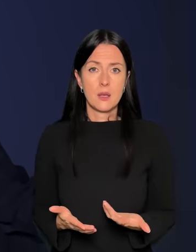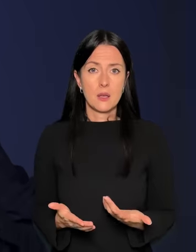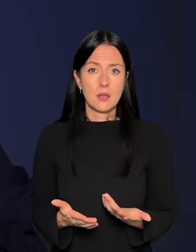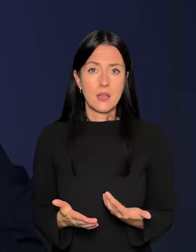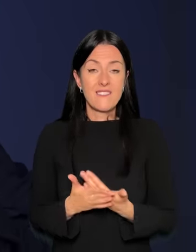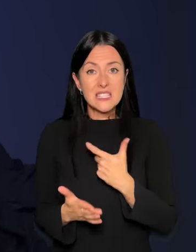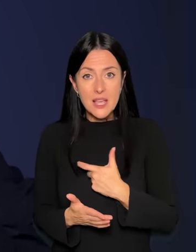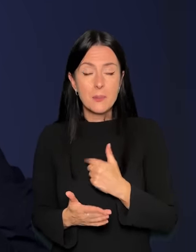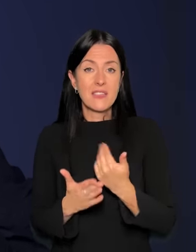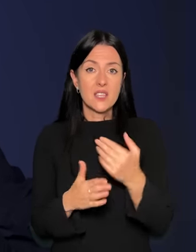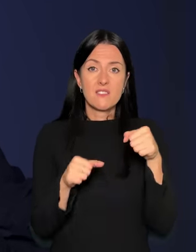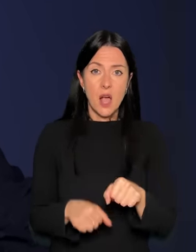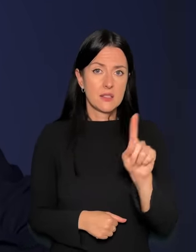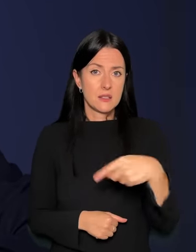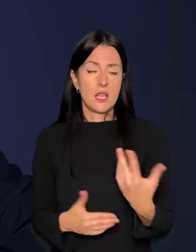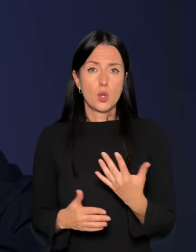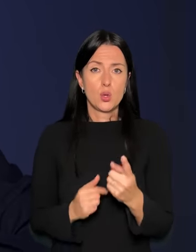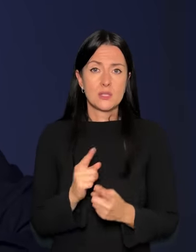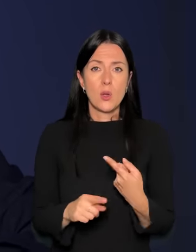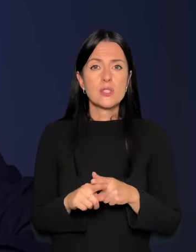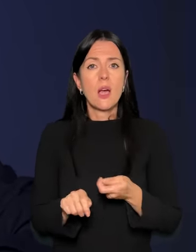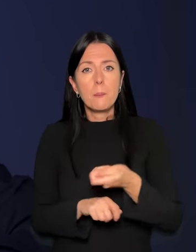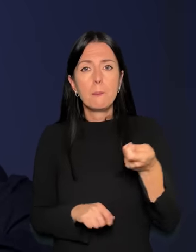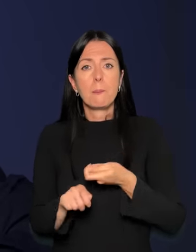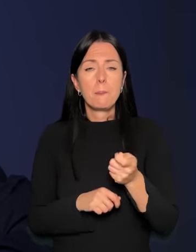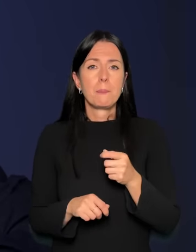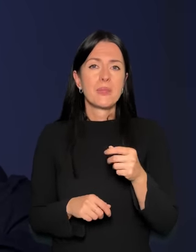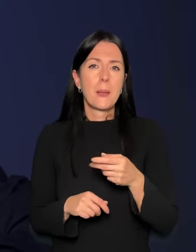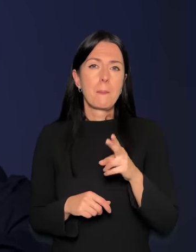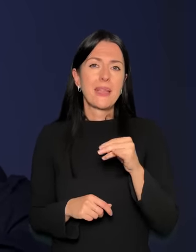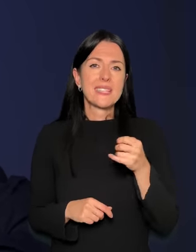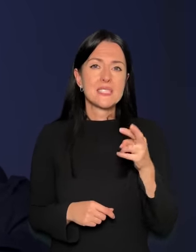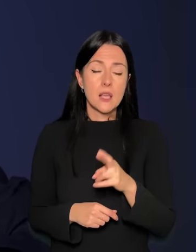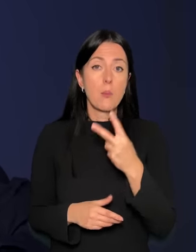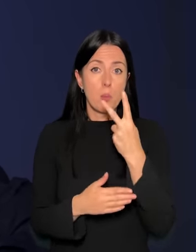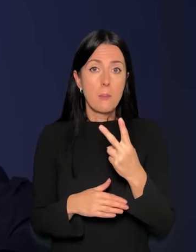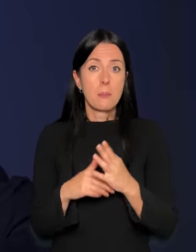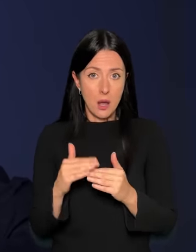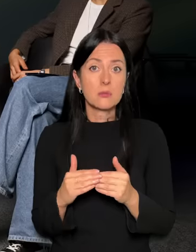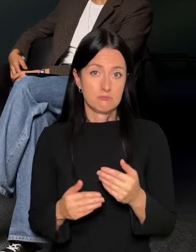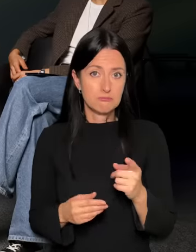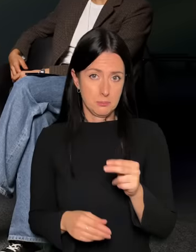and from the authorities. Petitions, in fact, work.